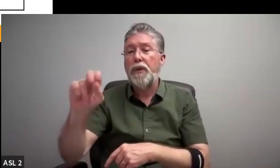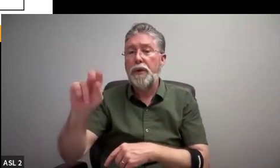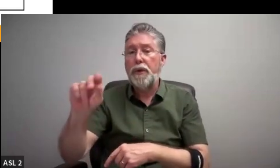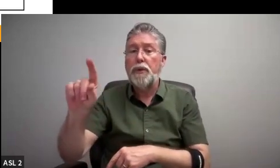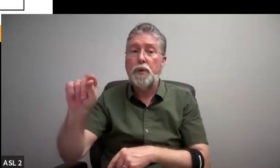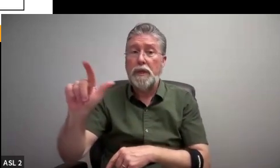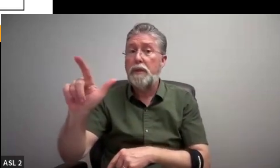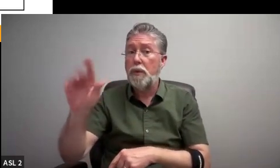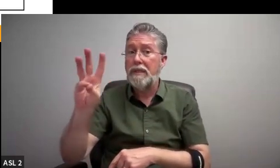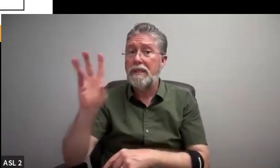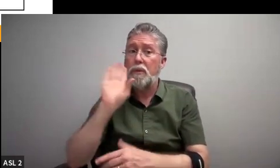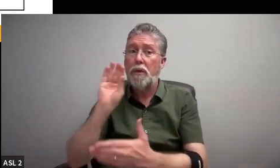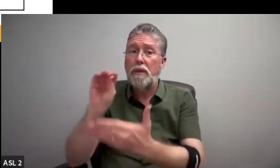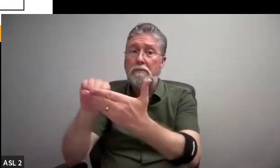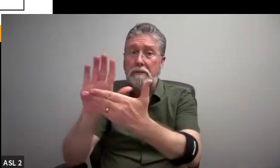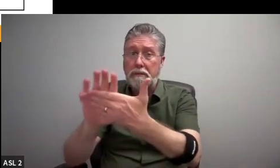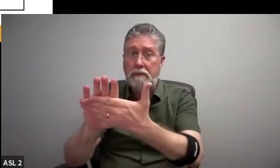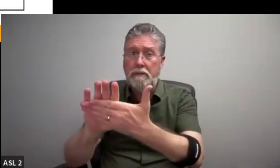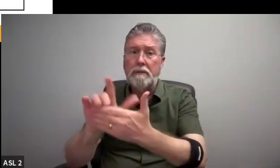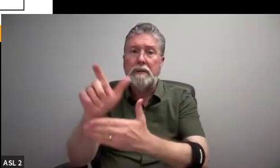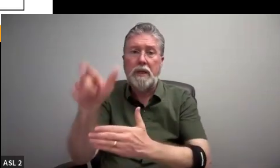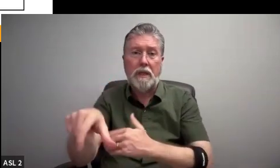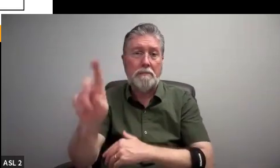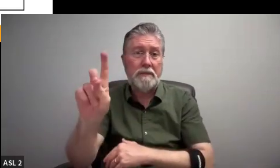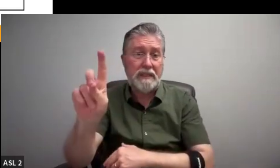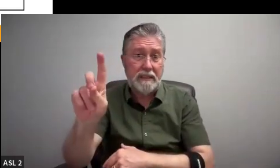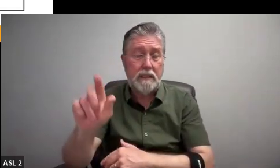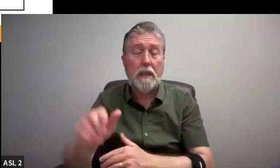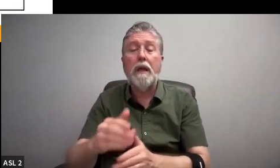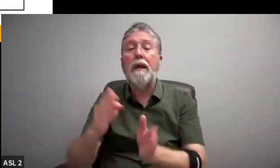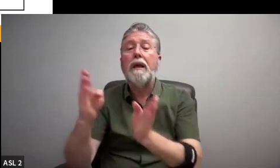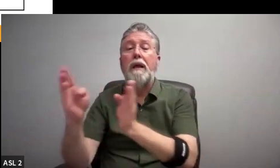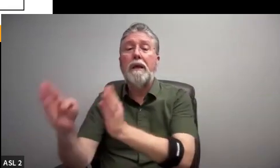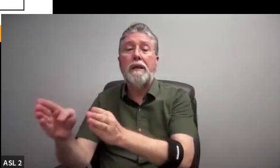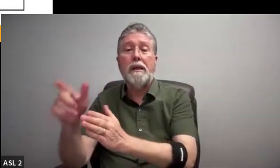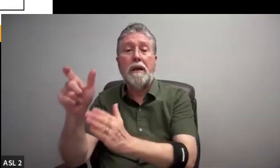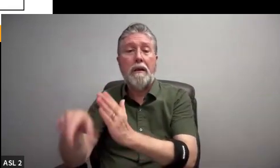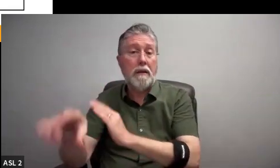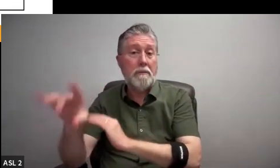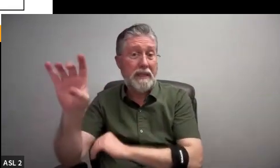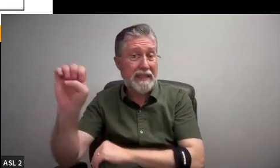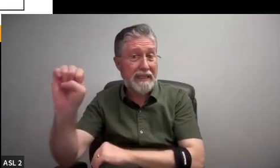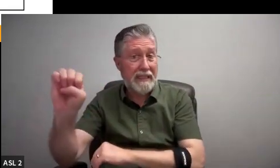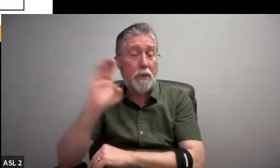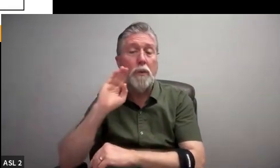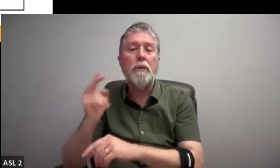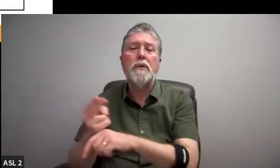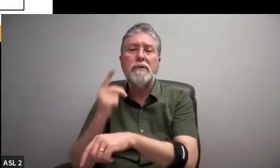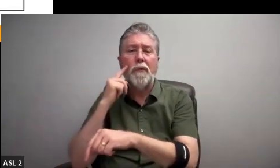will be inserted in column D and, again, column E will be used for updates as to the status of